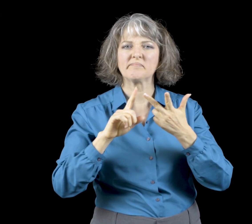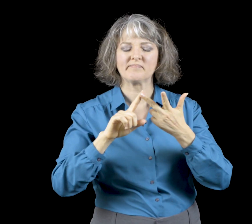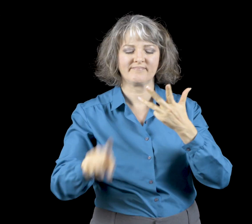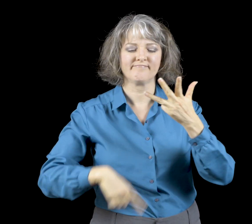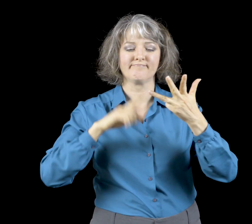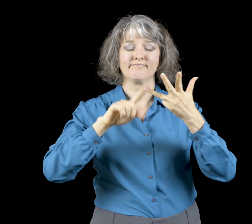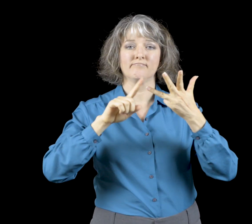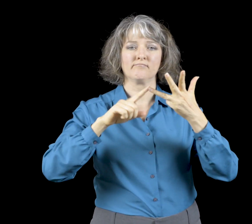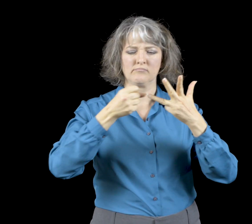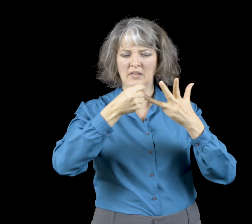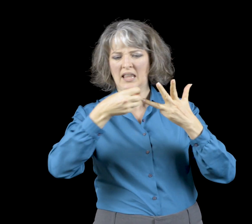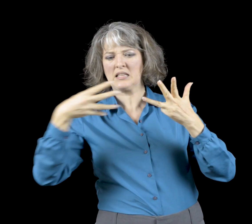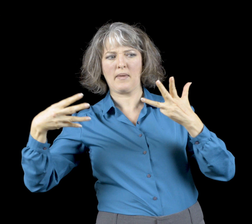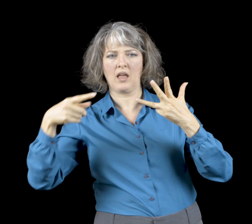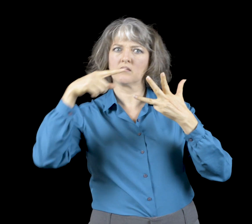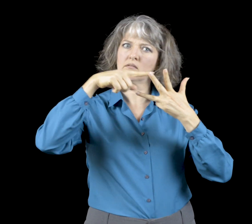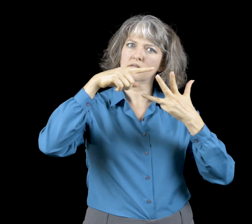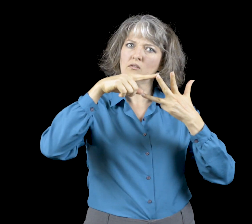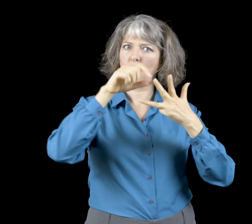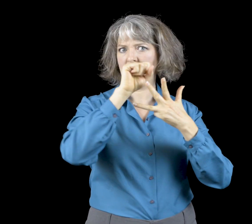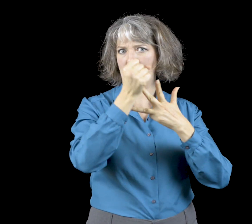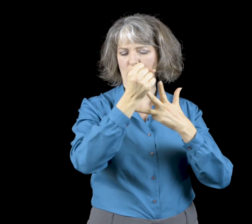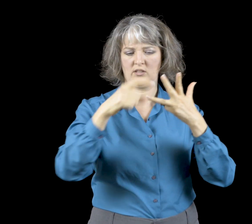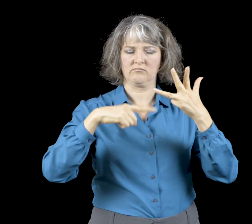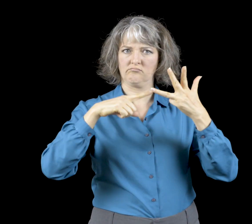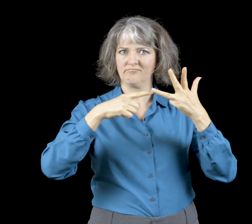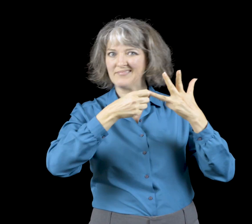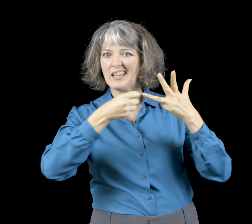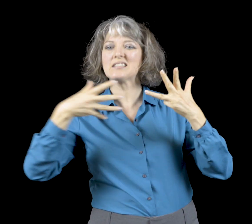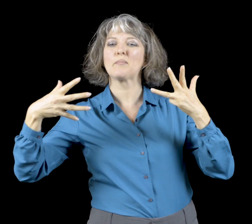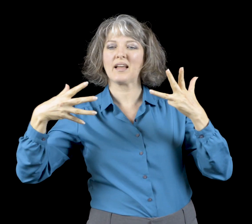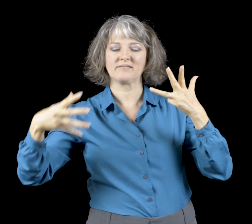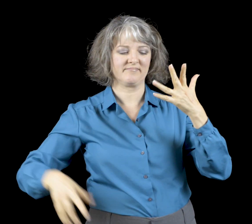The fourth step is to expand on the subject with details.